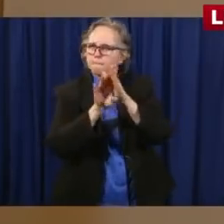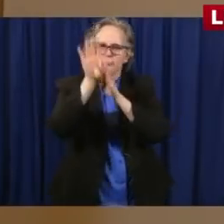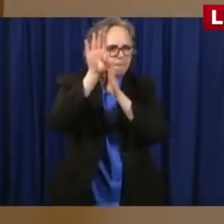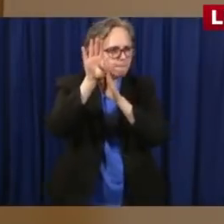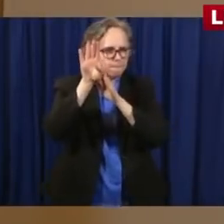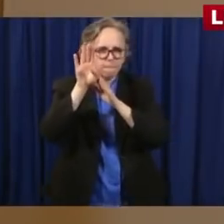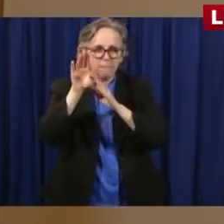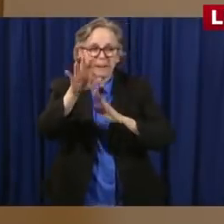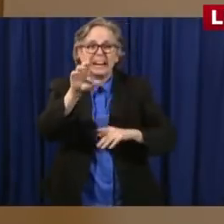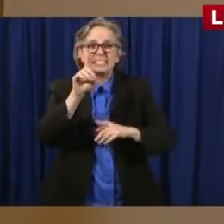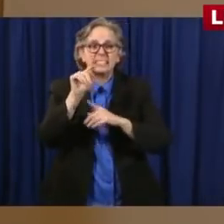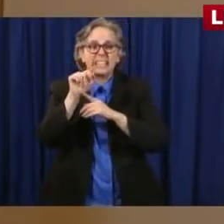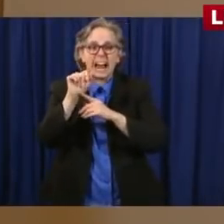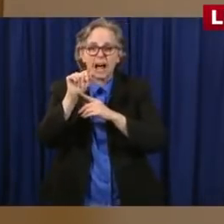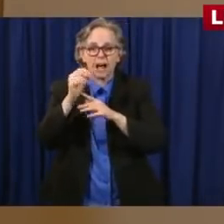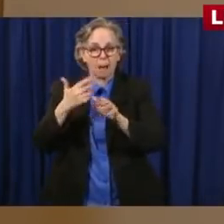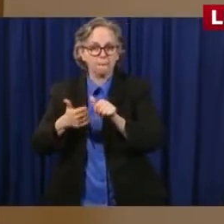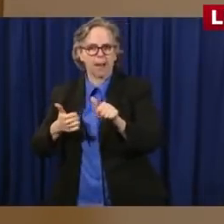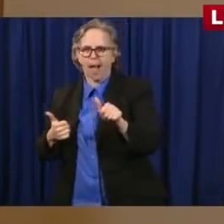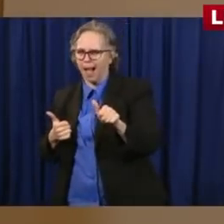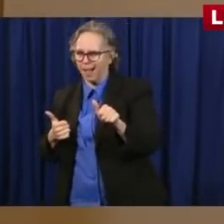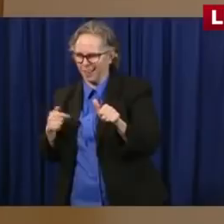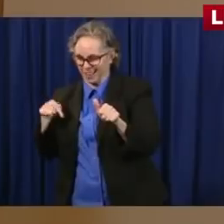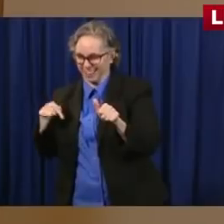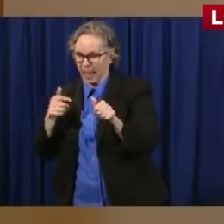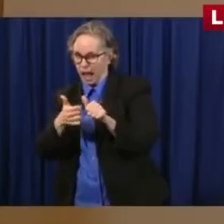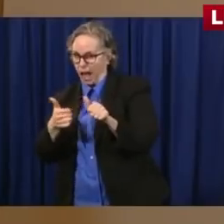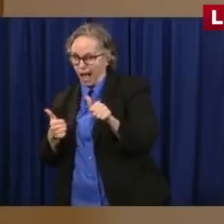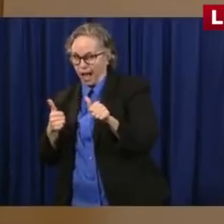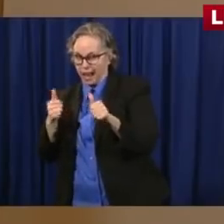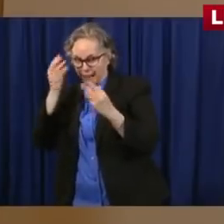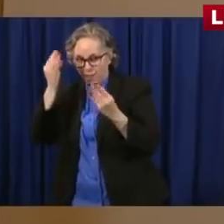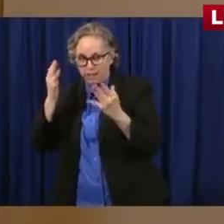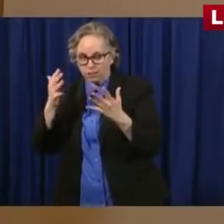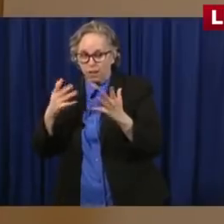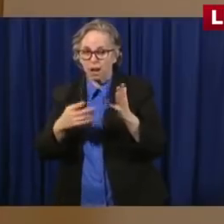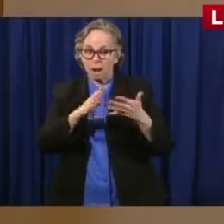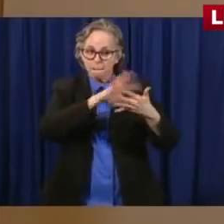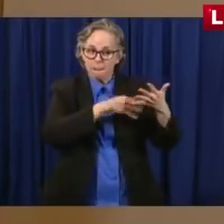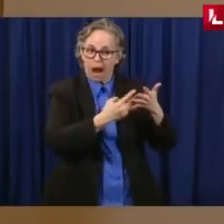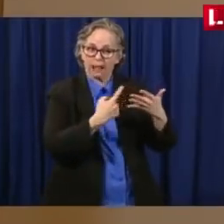THE DEATH DATA, THE HOSPITALIZATION LAGS.